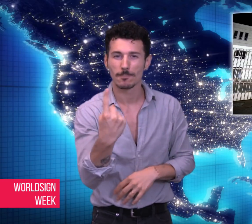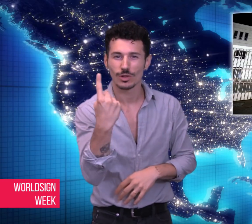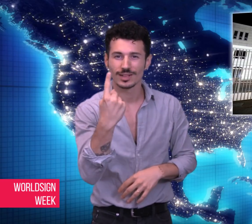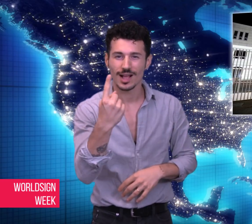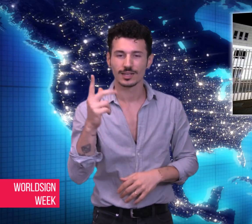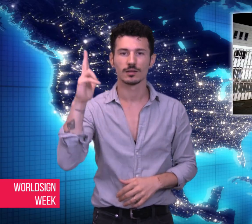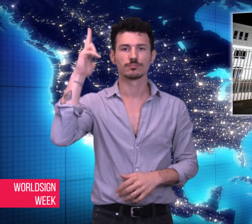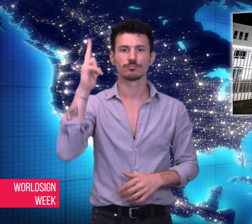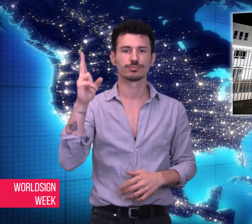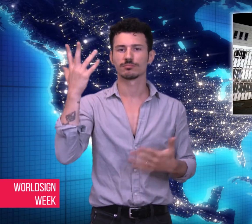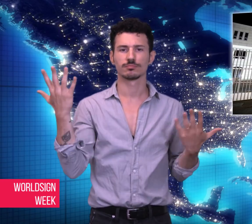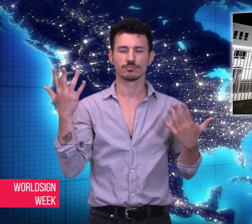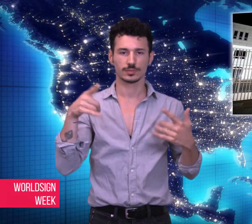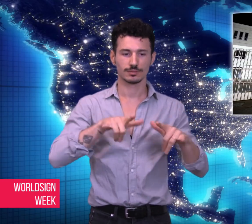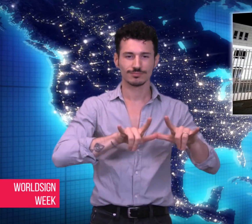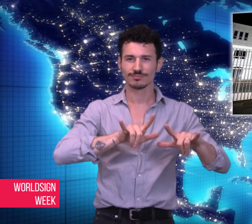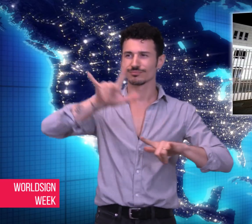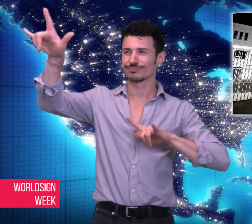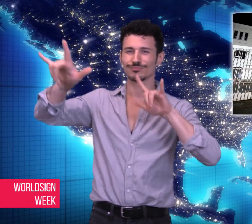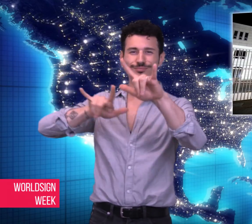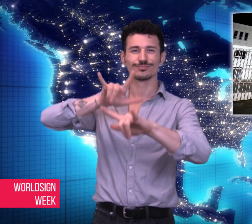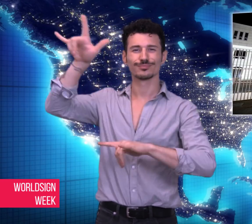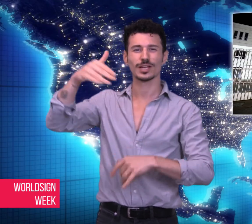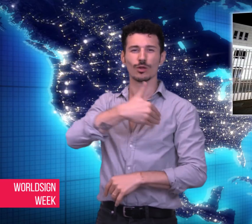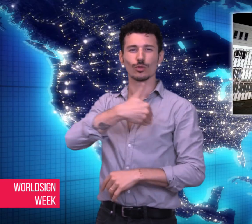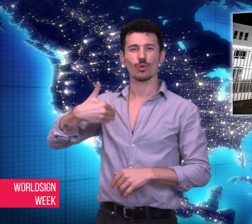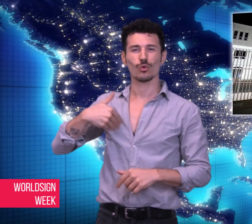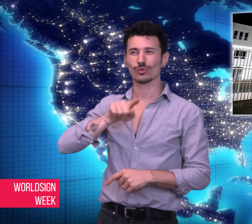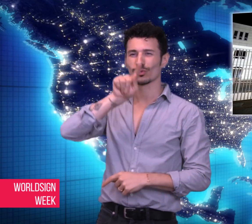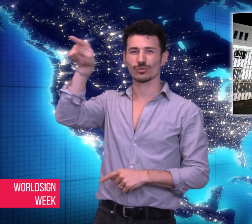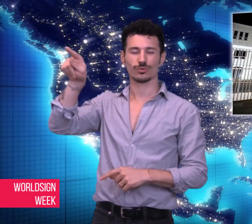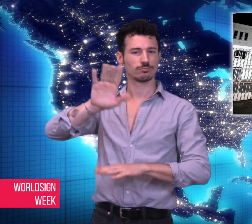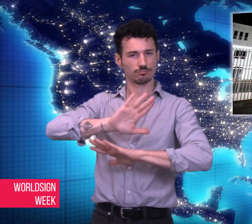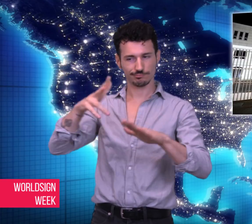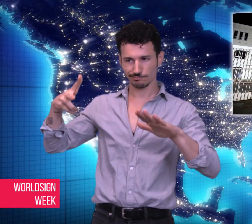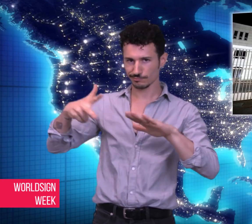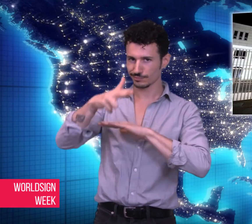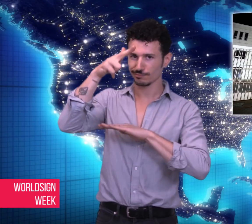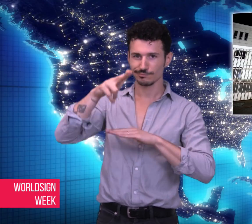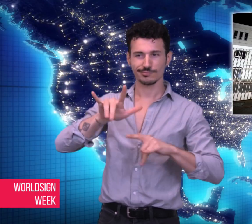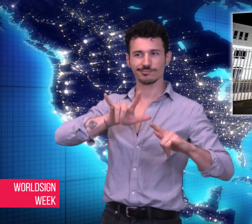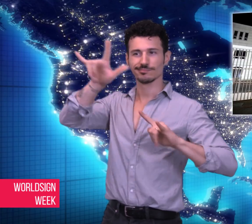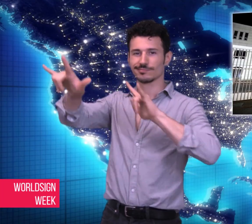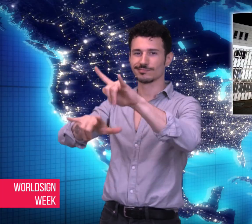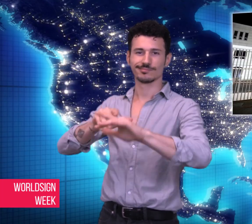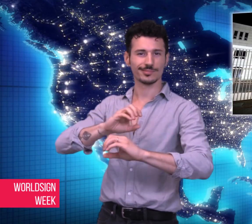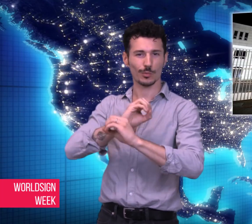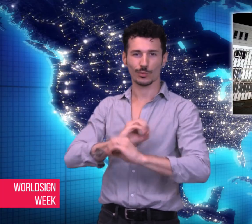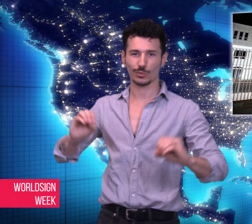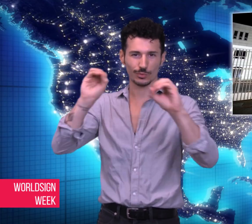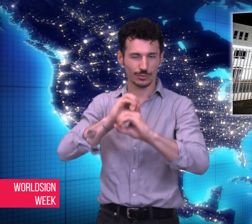European Commission spokeswoman said